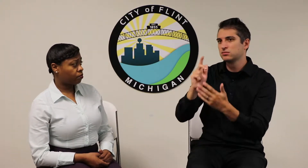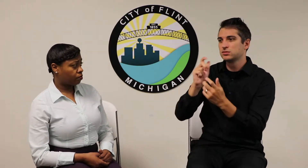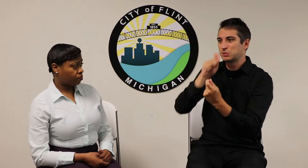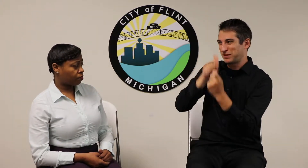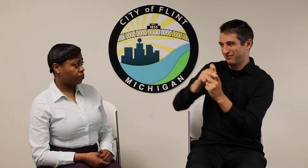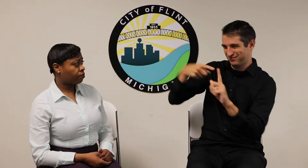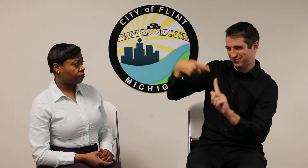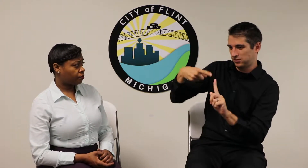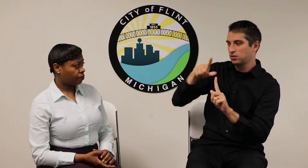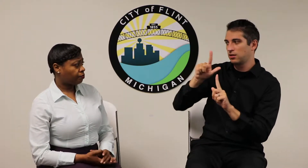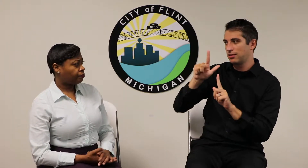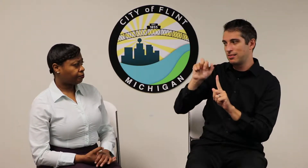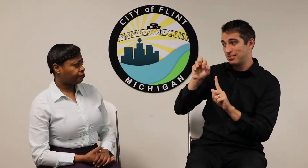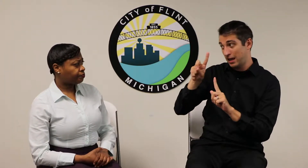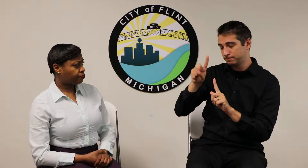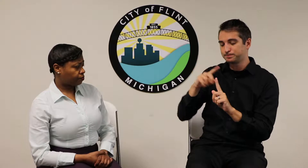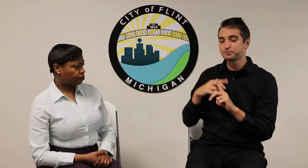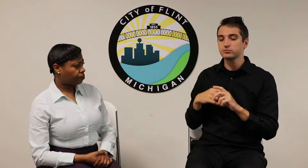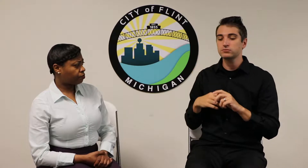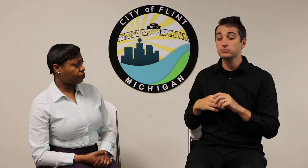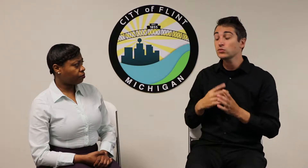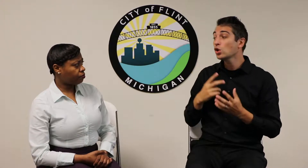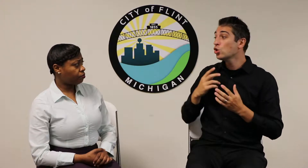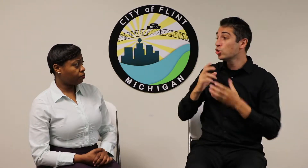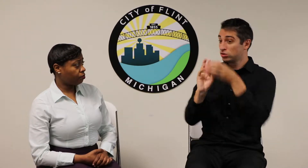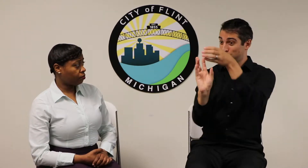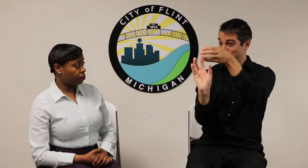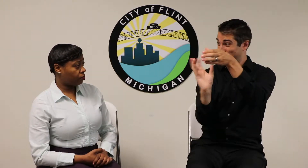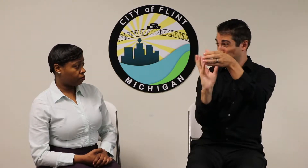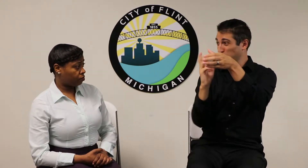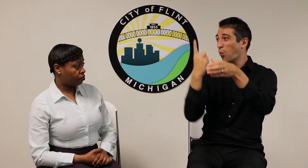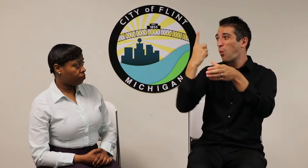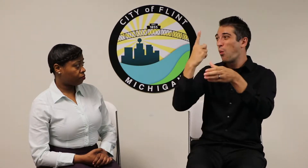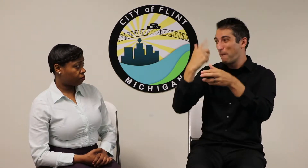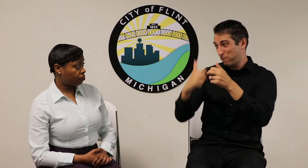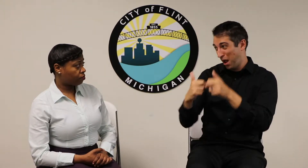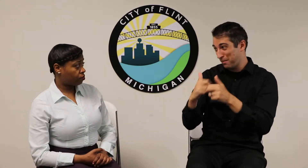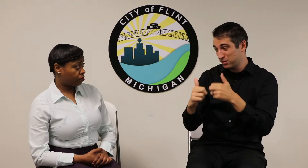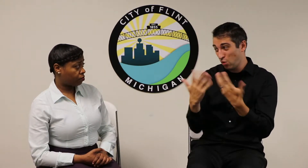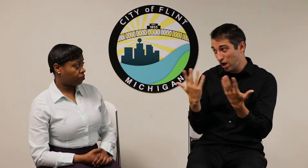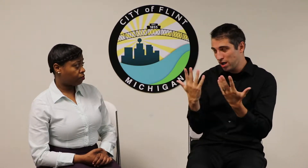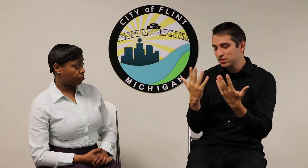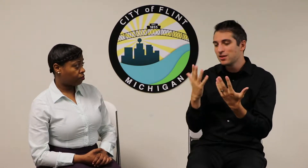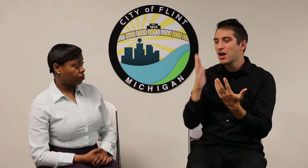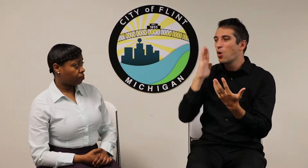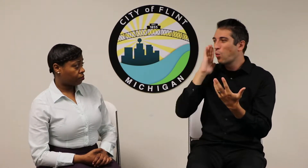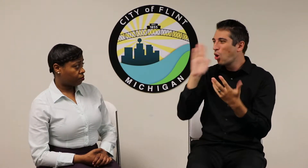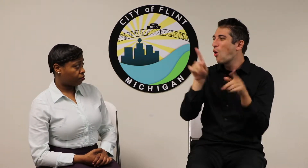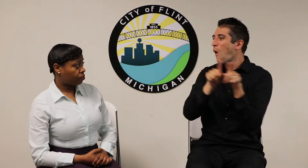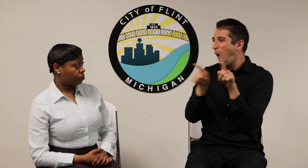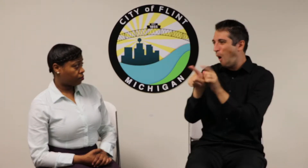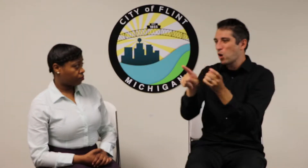with filters is they remove chlorine which kills germs so we ask that you